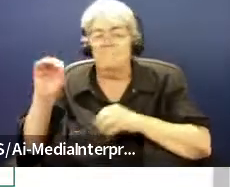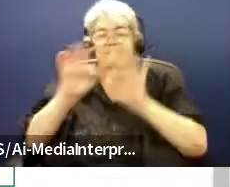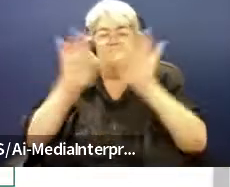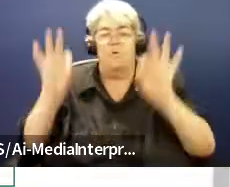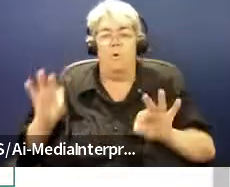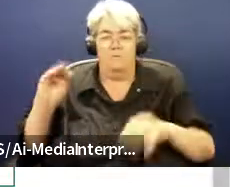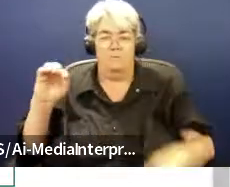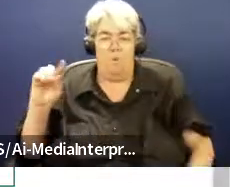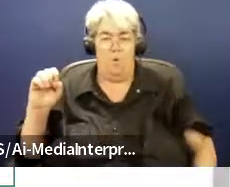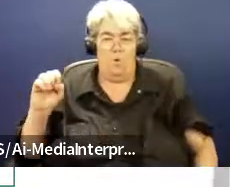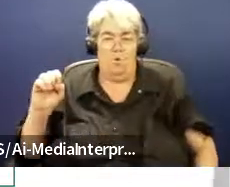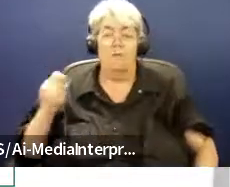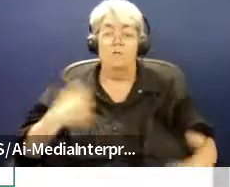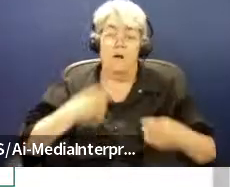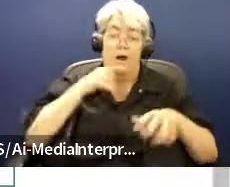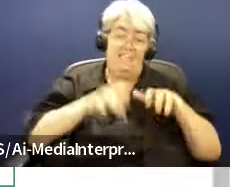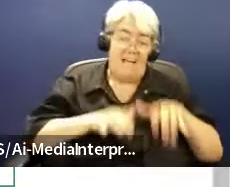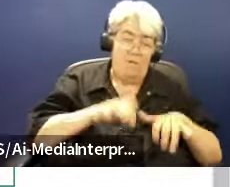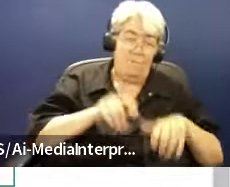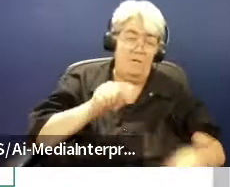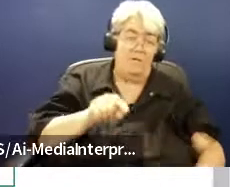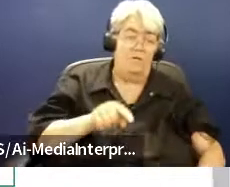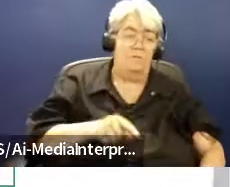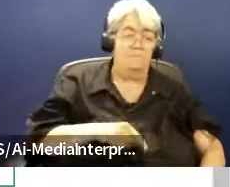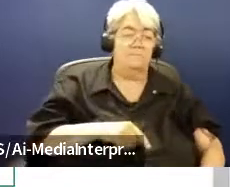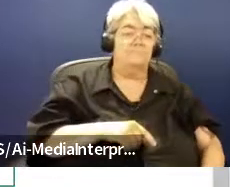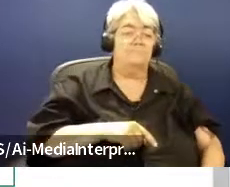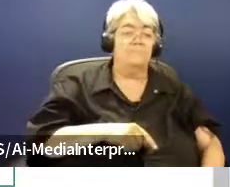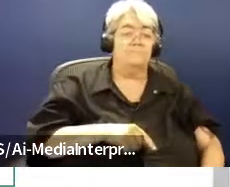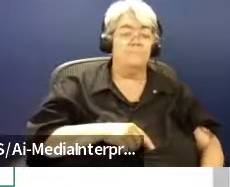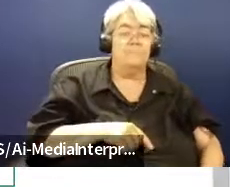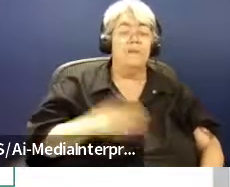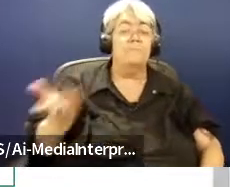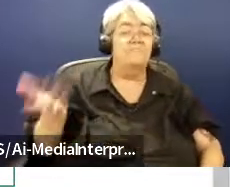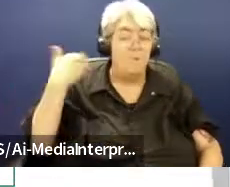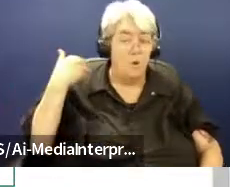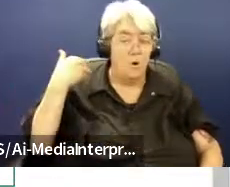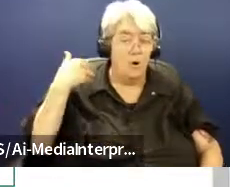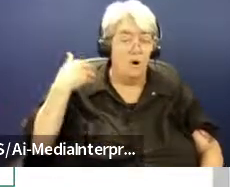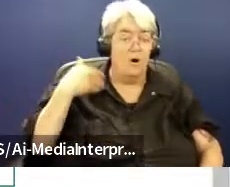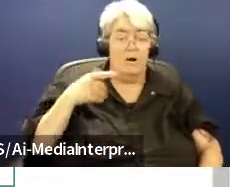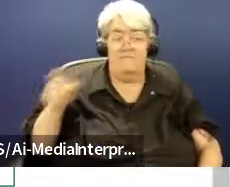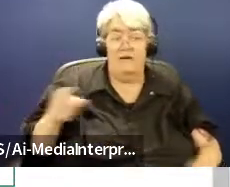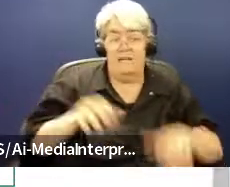in order to interact with this field is I'm putting the screen reader into what is called forms mode